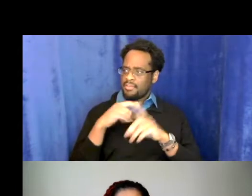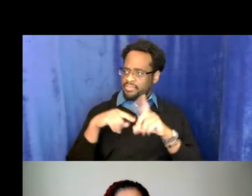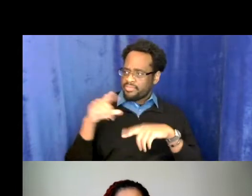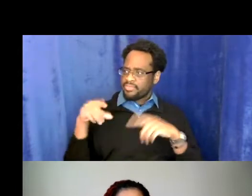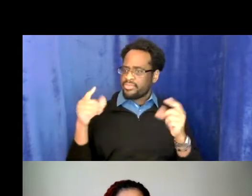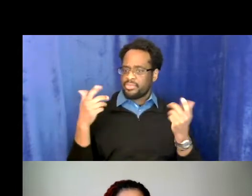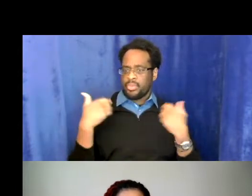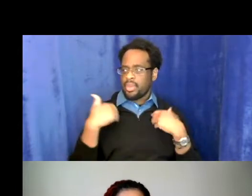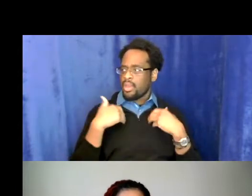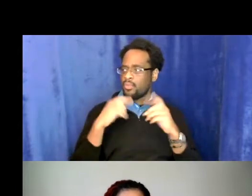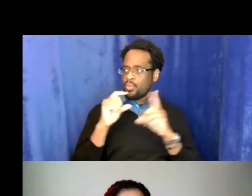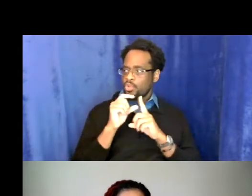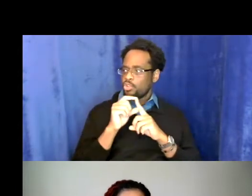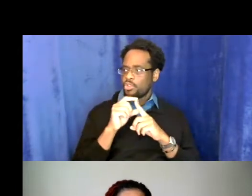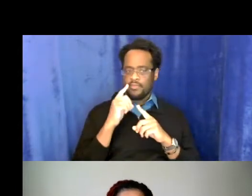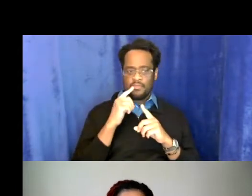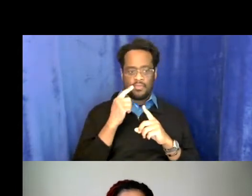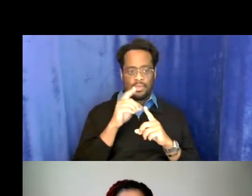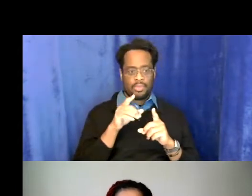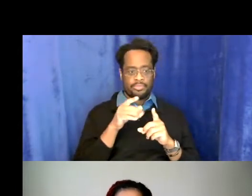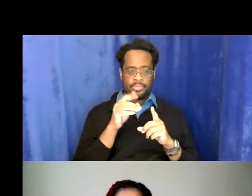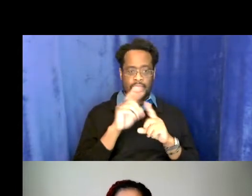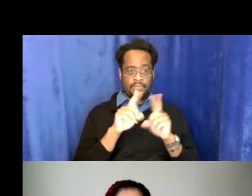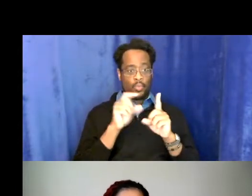The signing variations are plentiful. There are specific